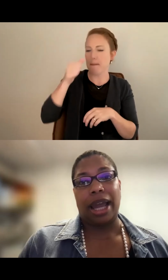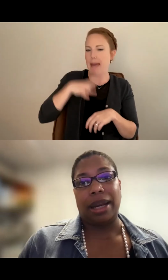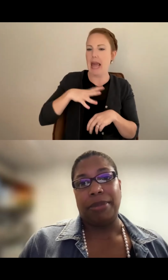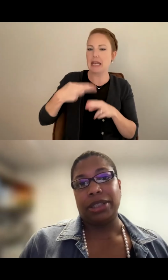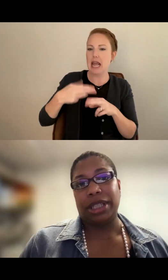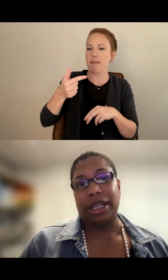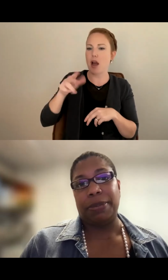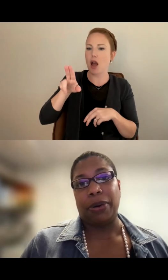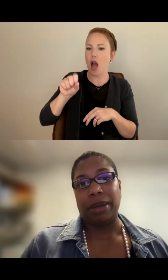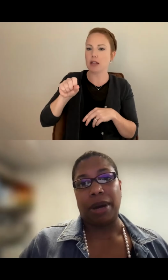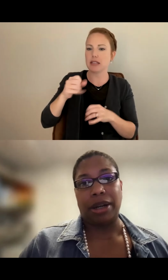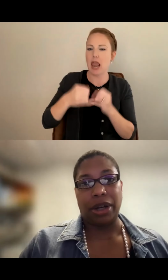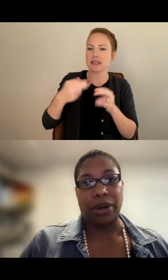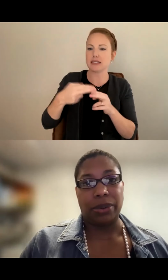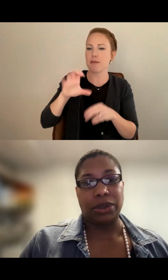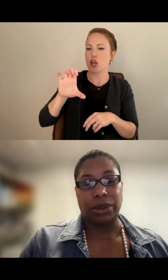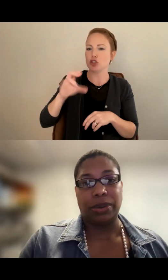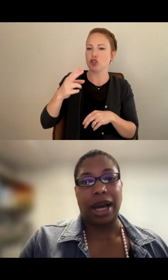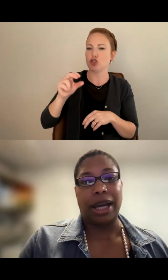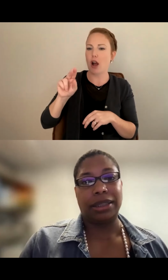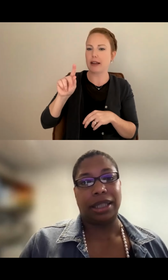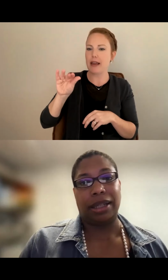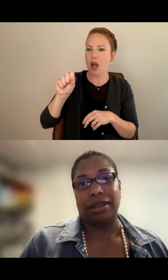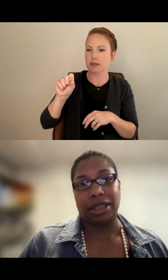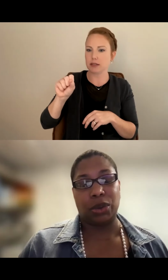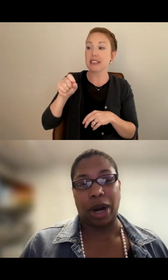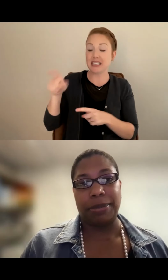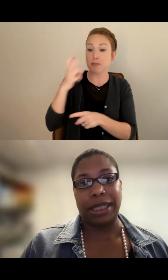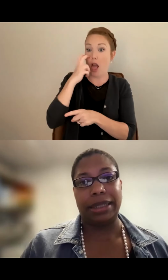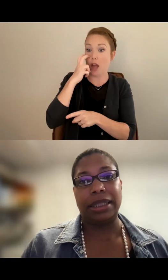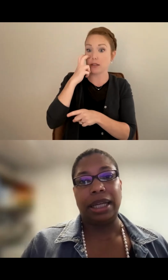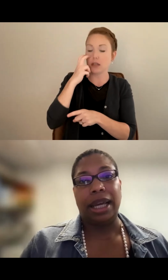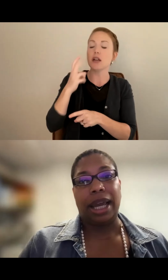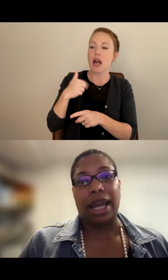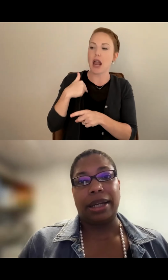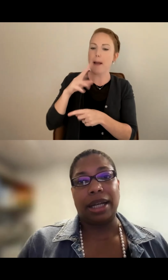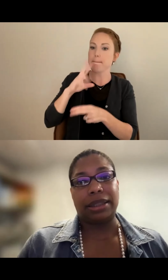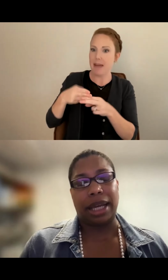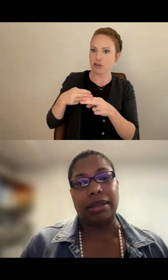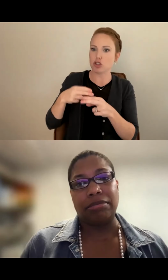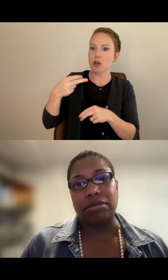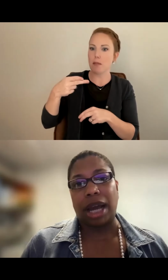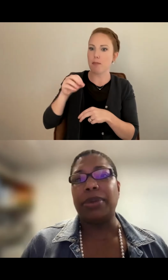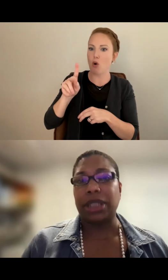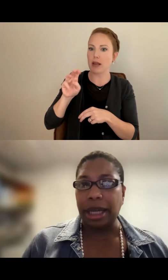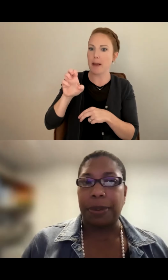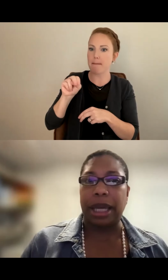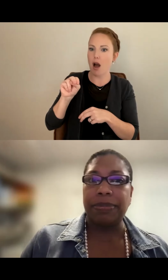I mentioned Pokemon-Go to Gus and described it and Gus said "I wish I could play."